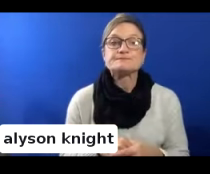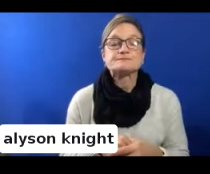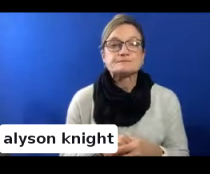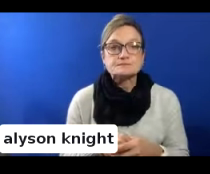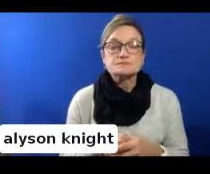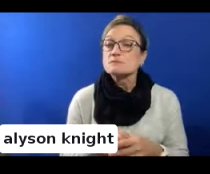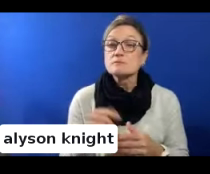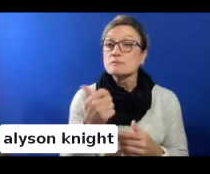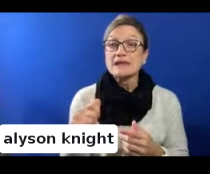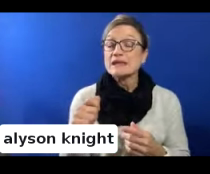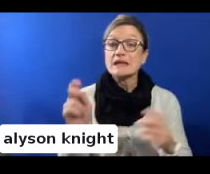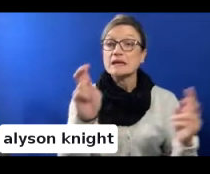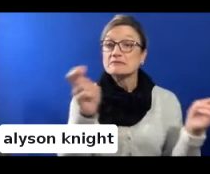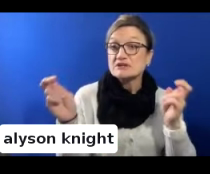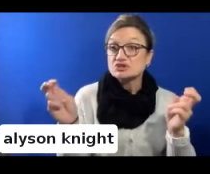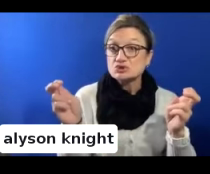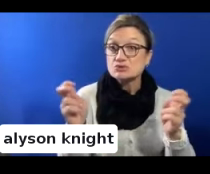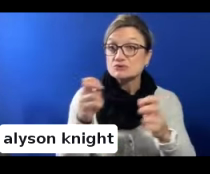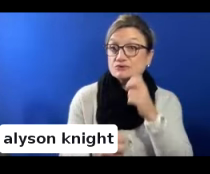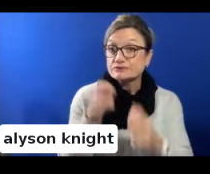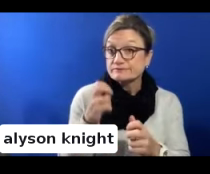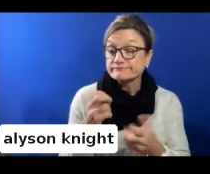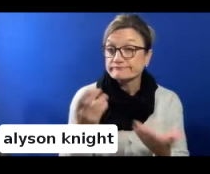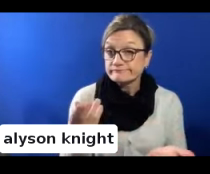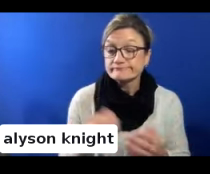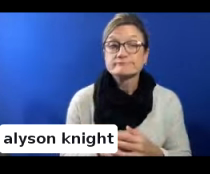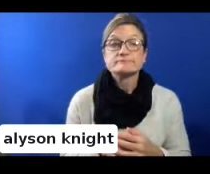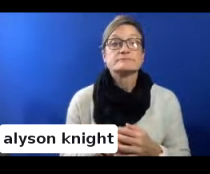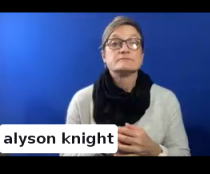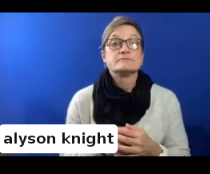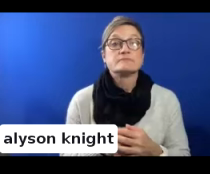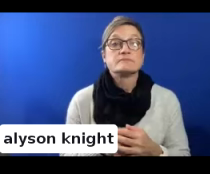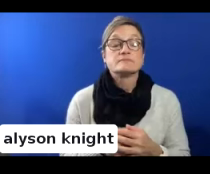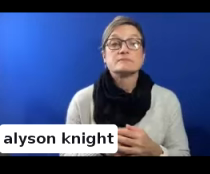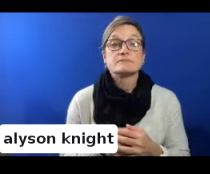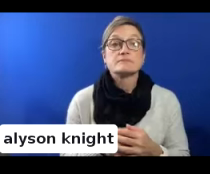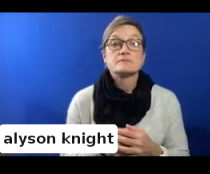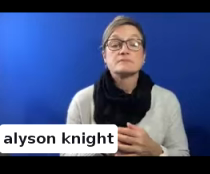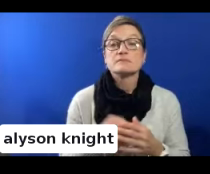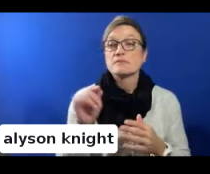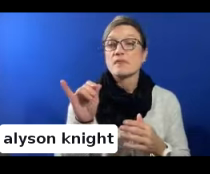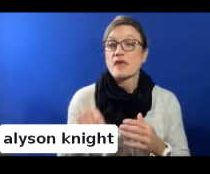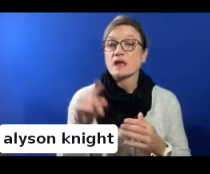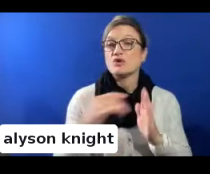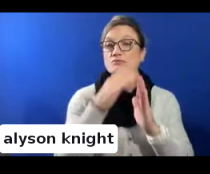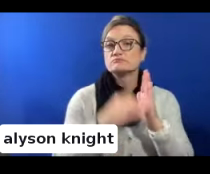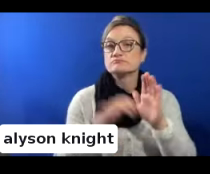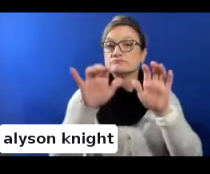Are there any issues we should be aware of that may or have made an